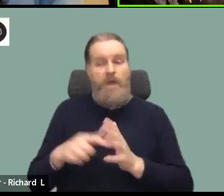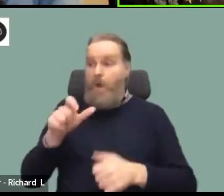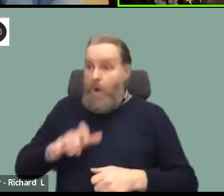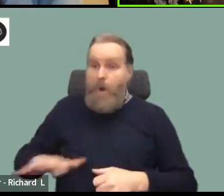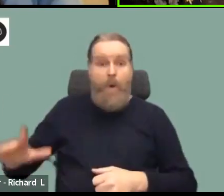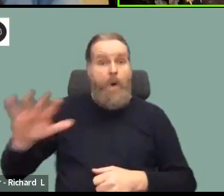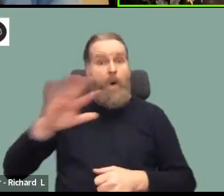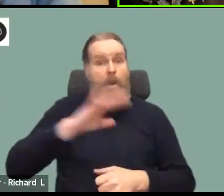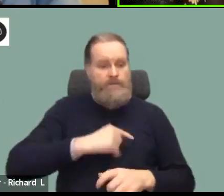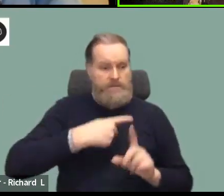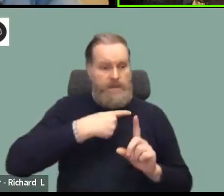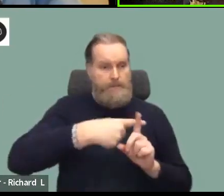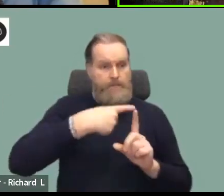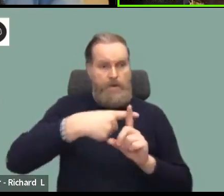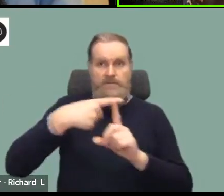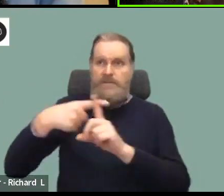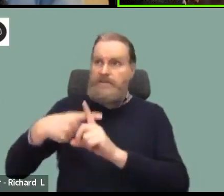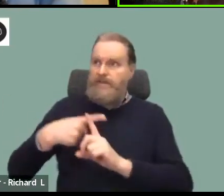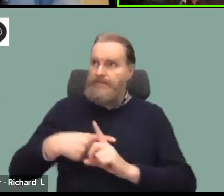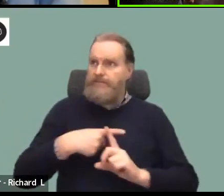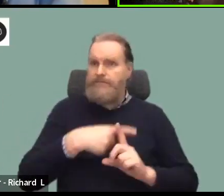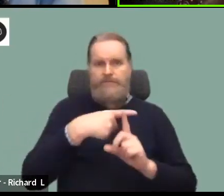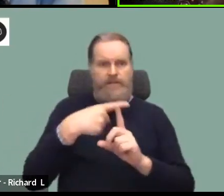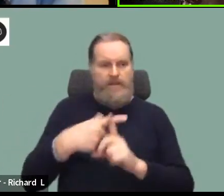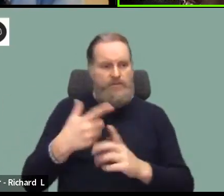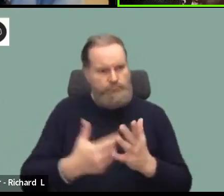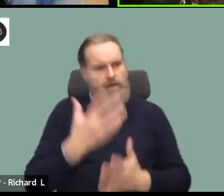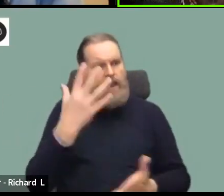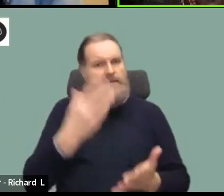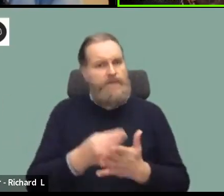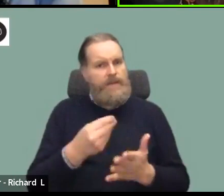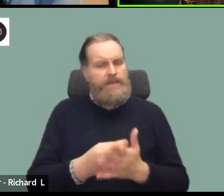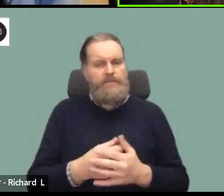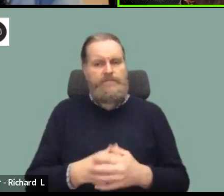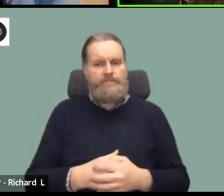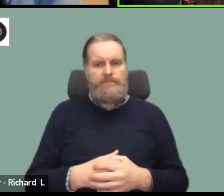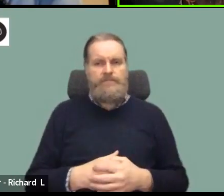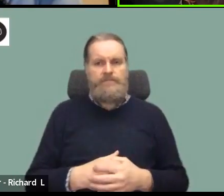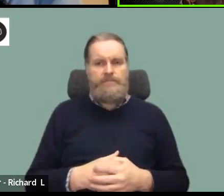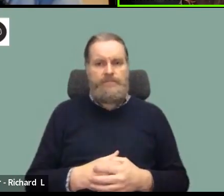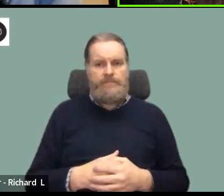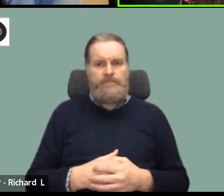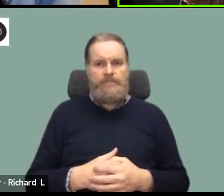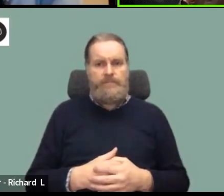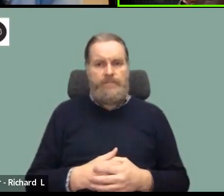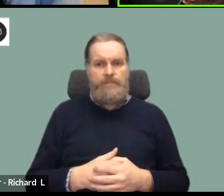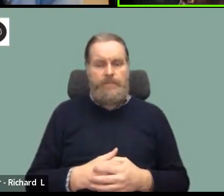that's absolutely right, lots of us have seen lots of really positive things of really positive things that members are doing to try and raise funds.